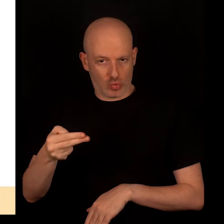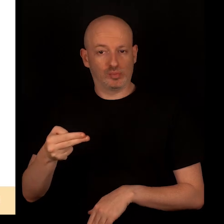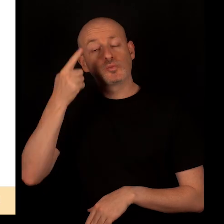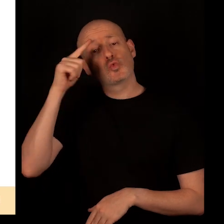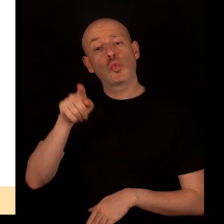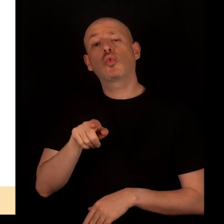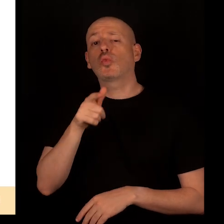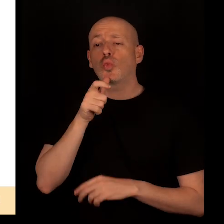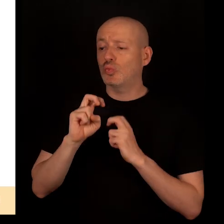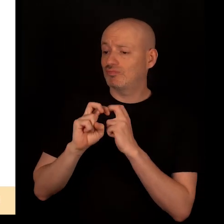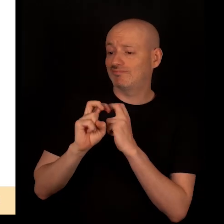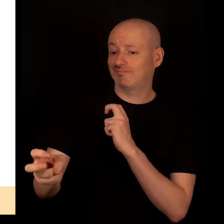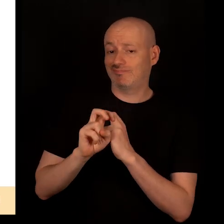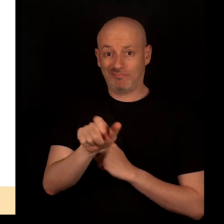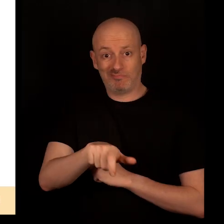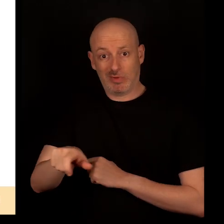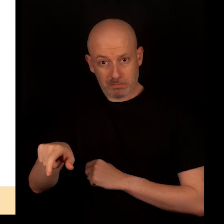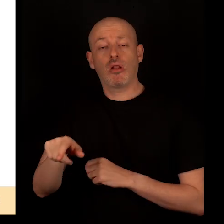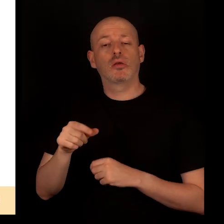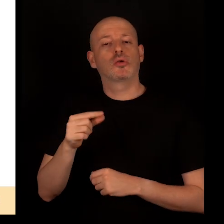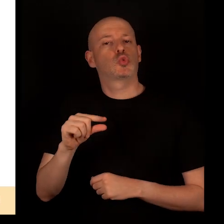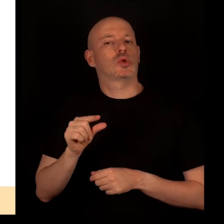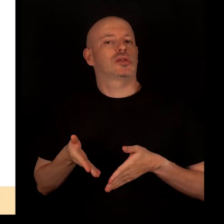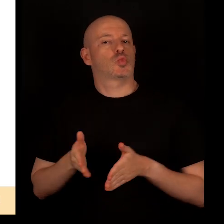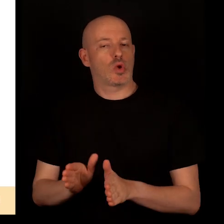This is for residents who travel by green means,